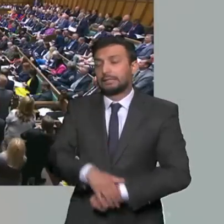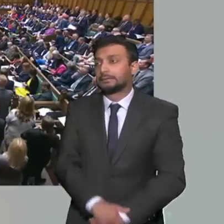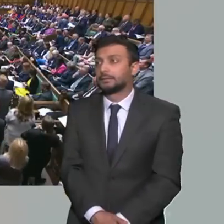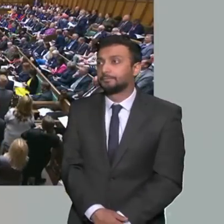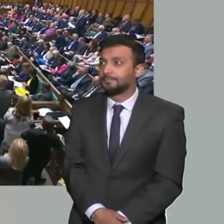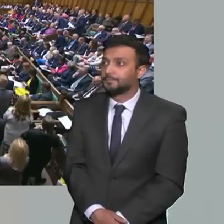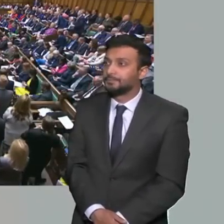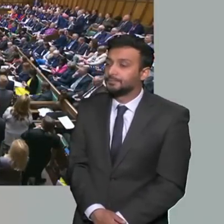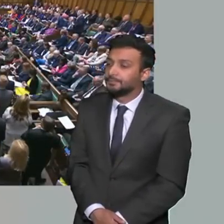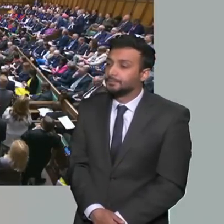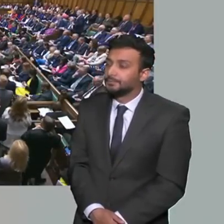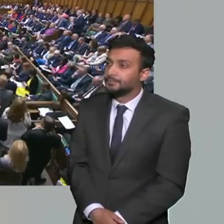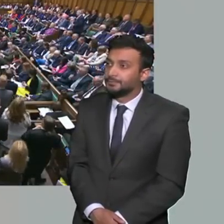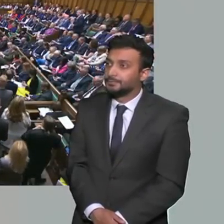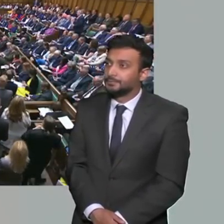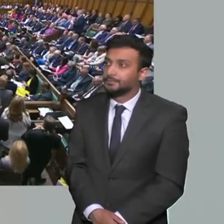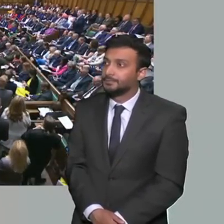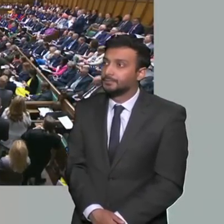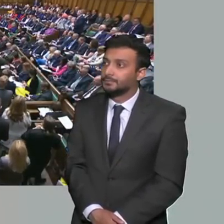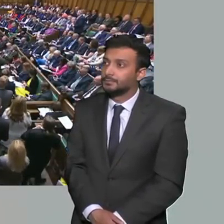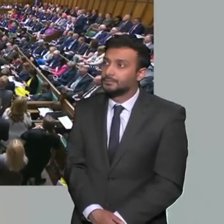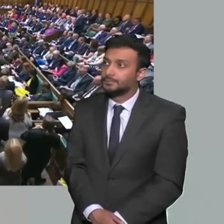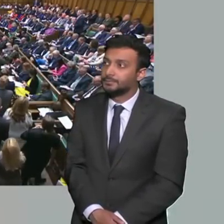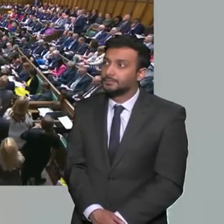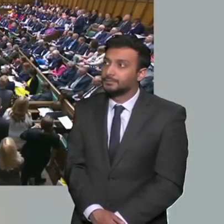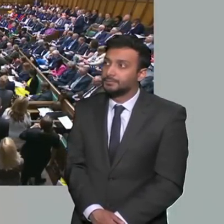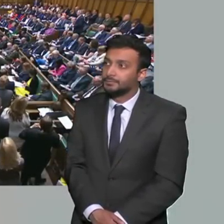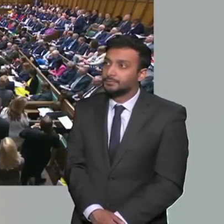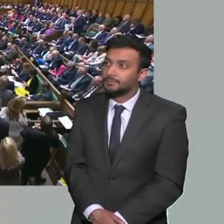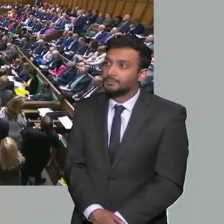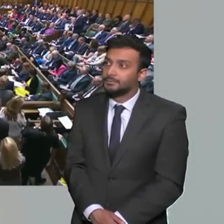Sir Jeffrey M. Donaldson (Lagan Valley) (DUP) I was pleased to meet the Prime Minister last